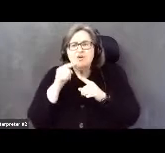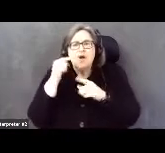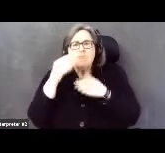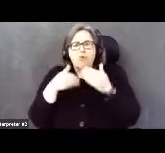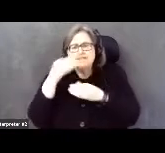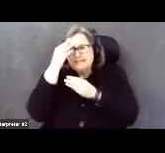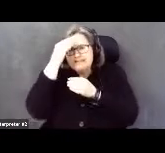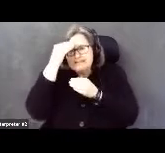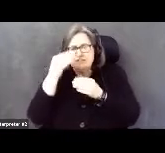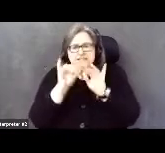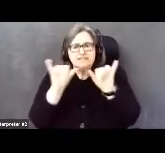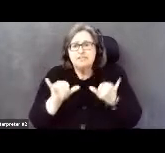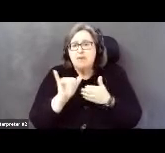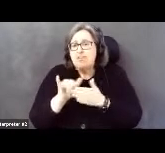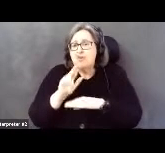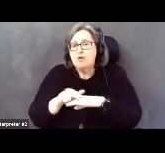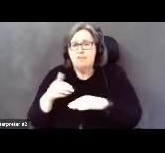image please? So the impact on this